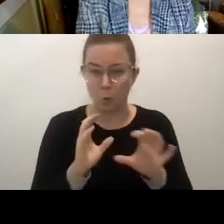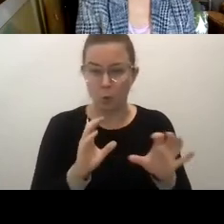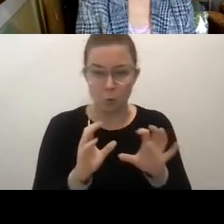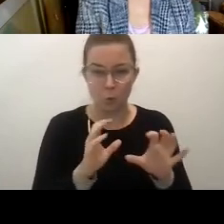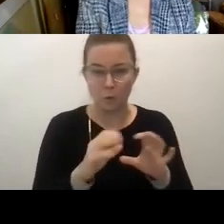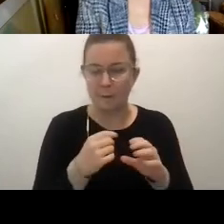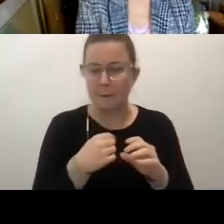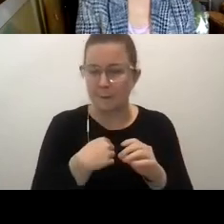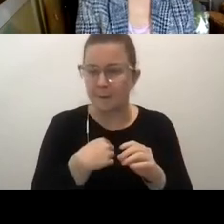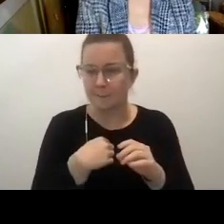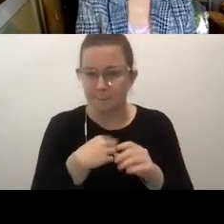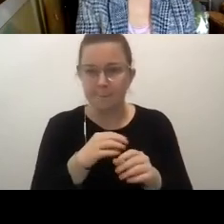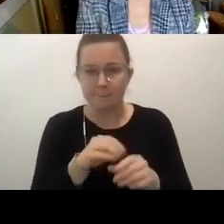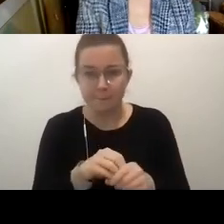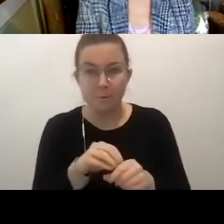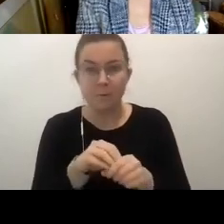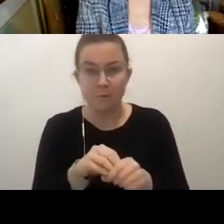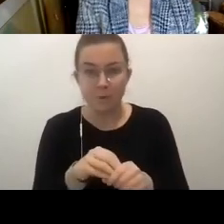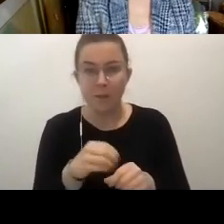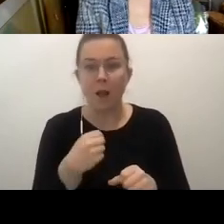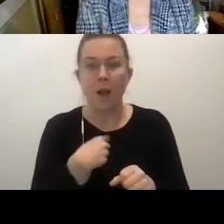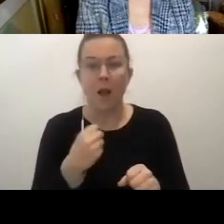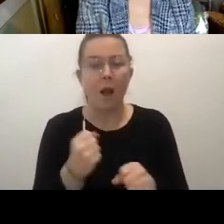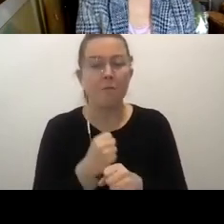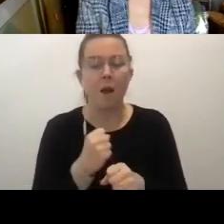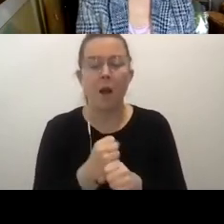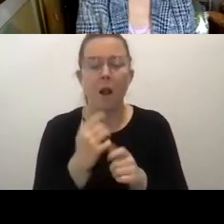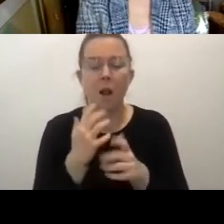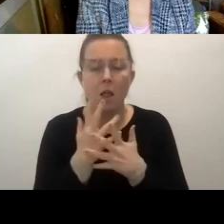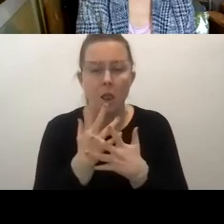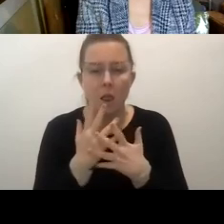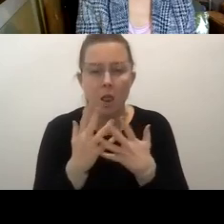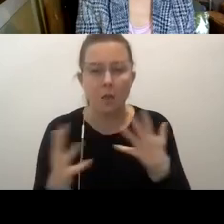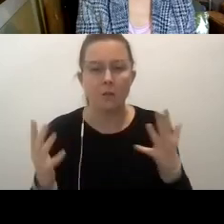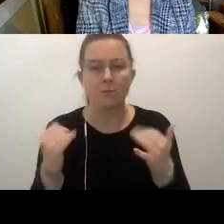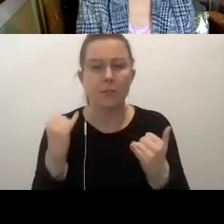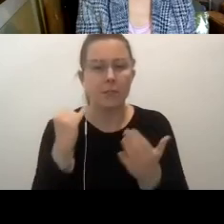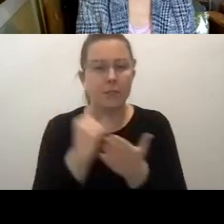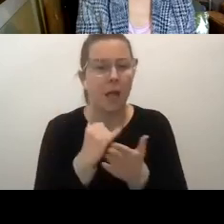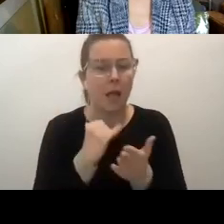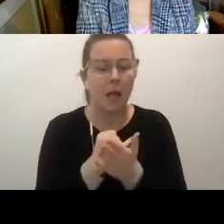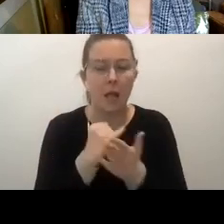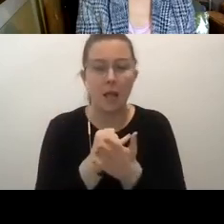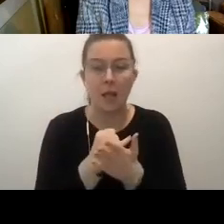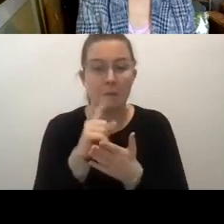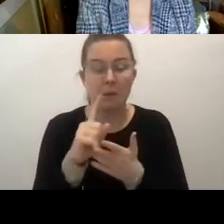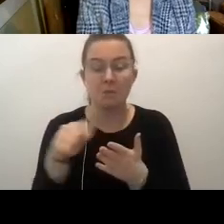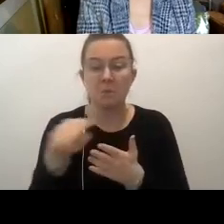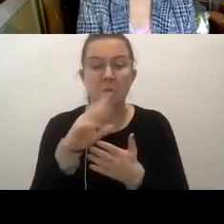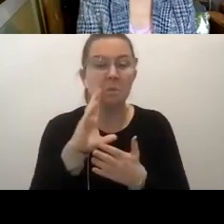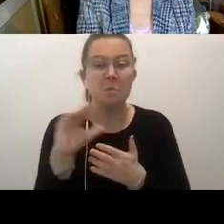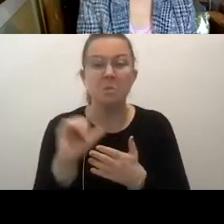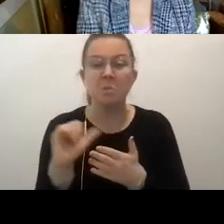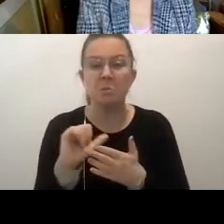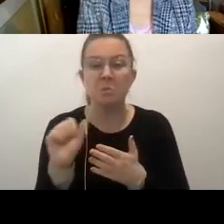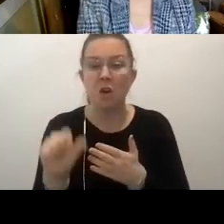involved and I made a million mistakes but it was accepted and my confidence over those